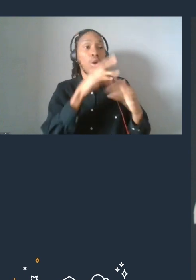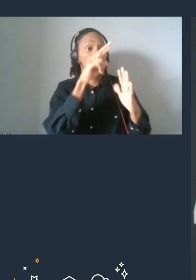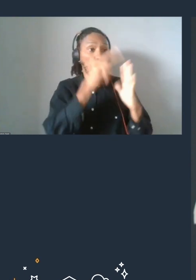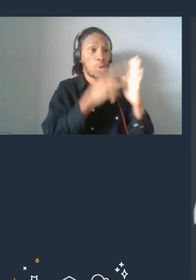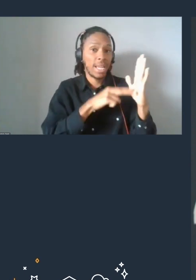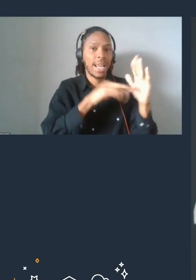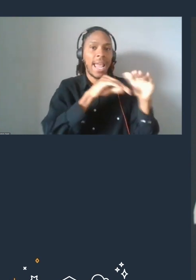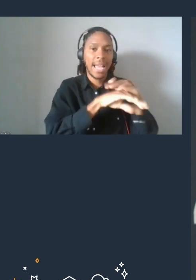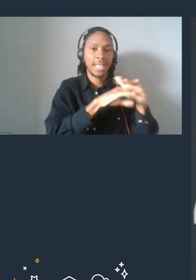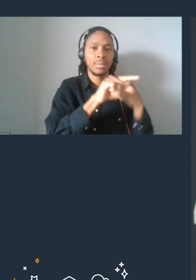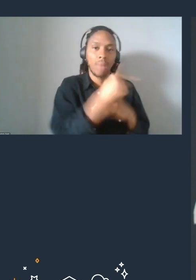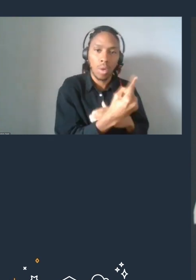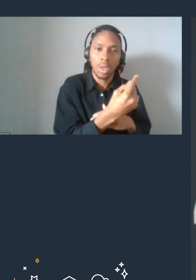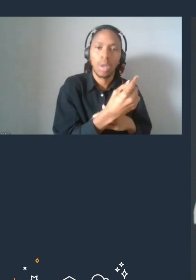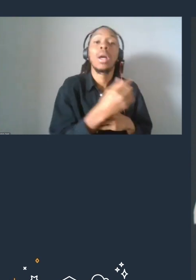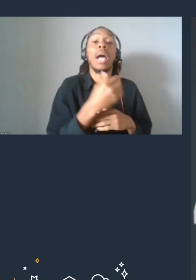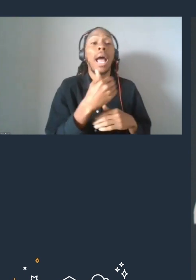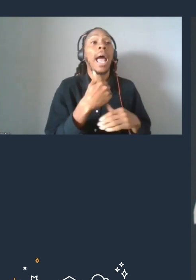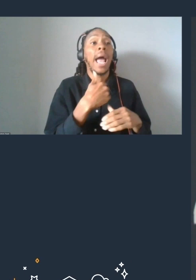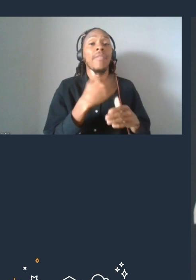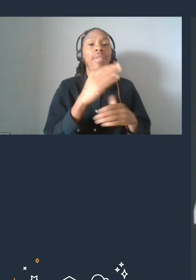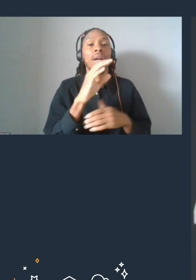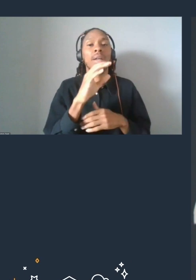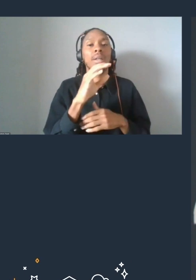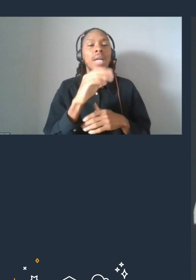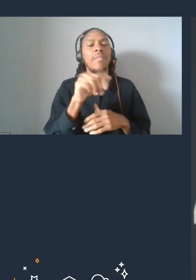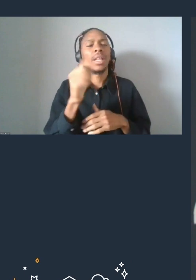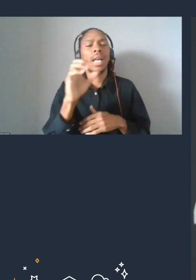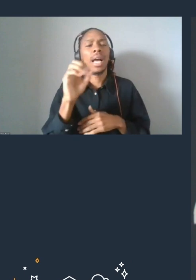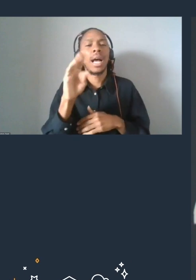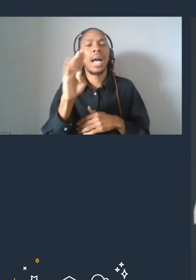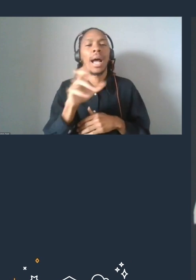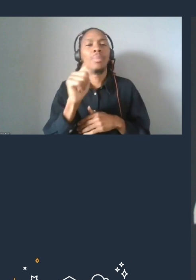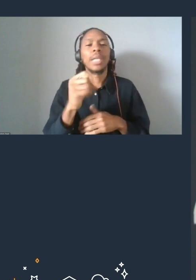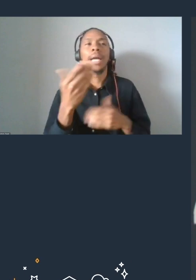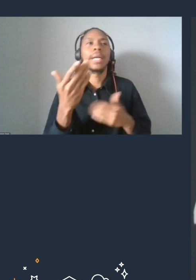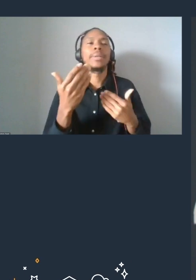Similarly, there's an object that maybe needs to be public,